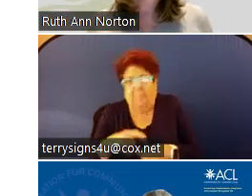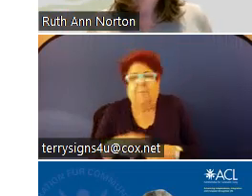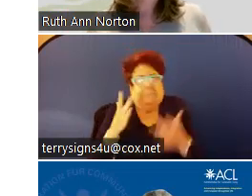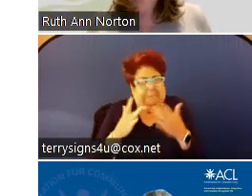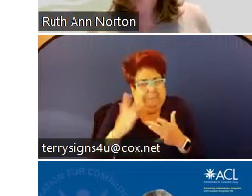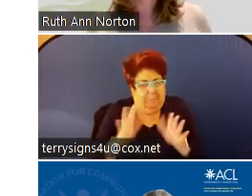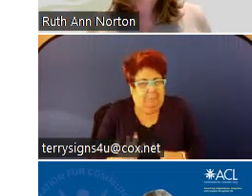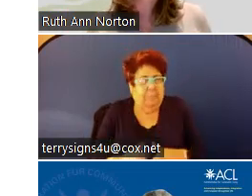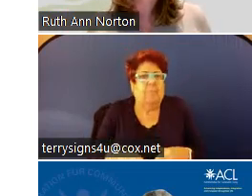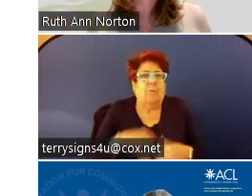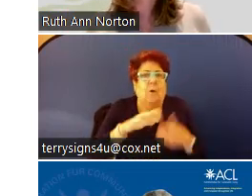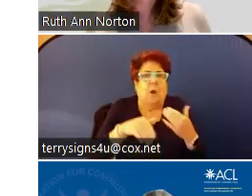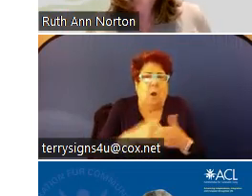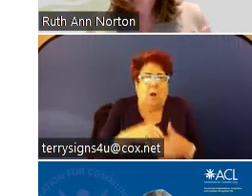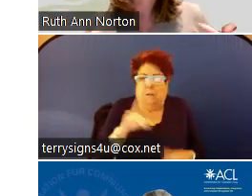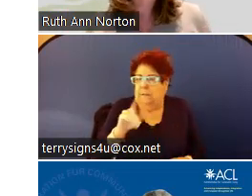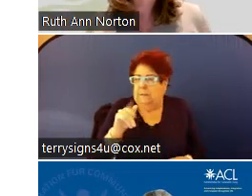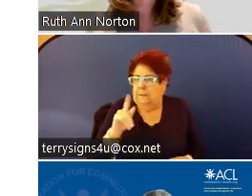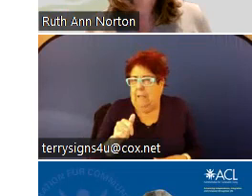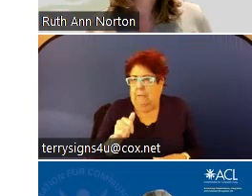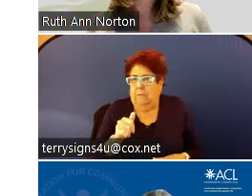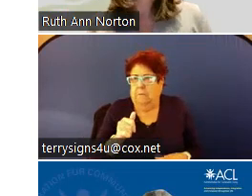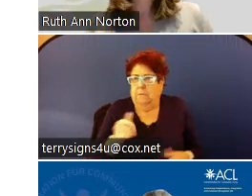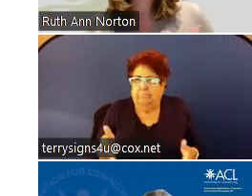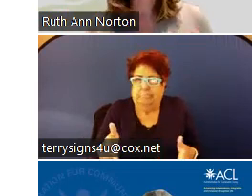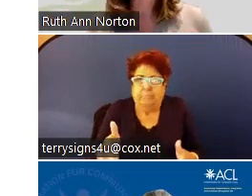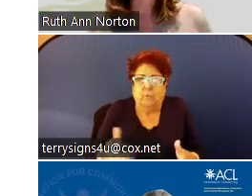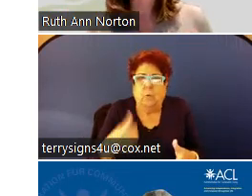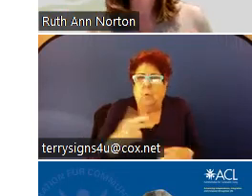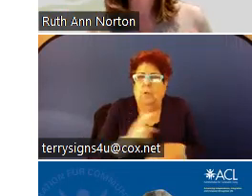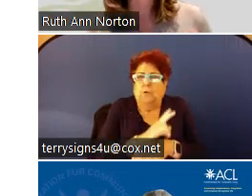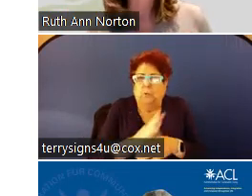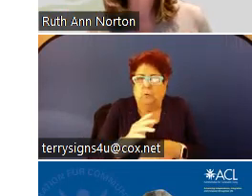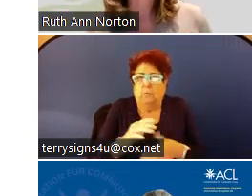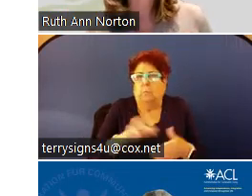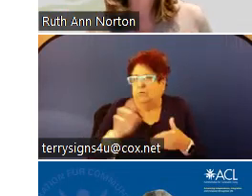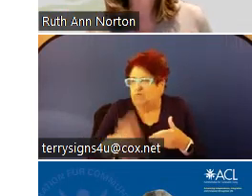an evidence based outcome system to track the data, shared between all of the organization